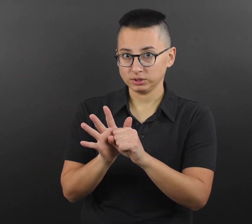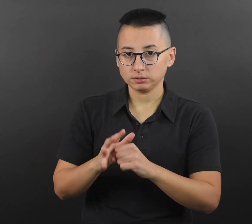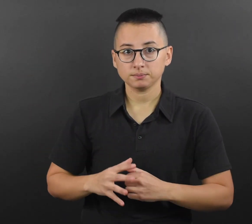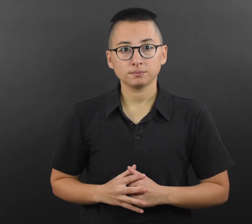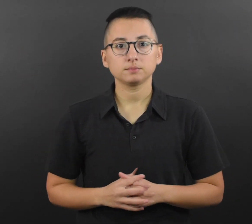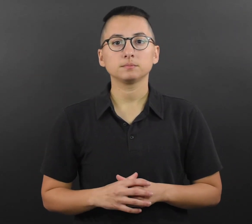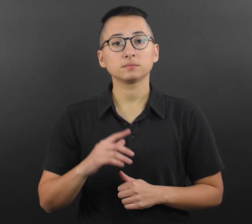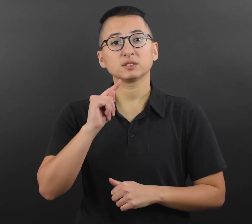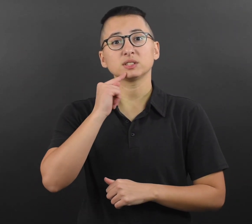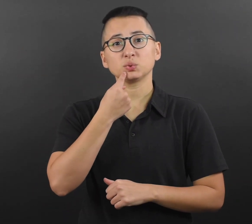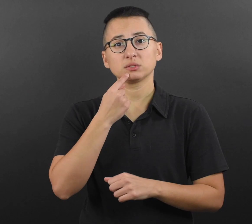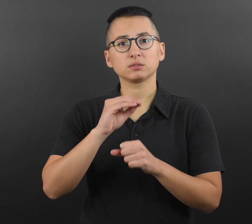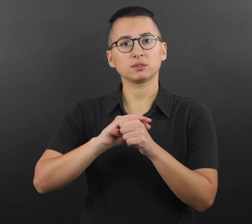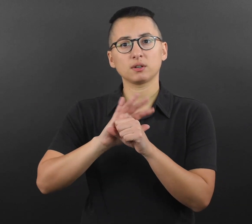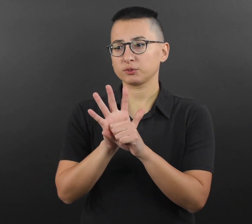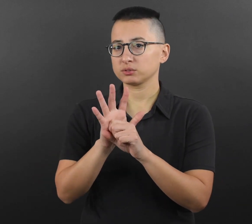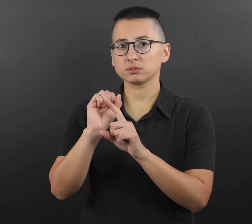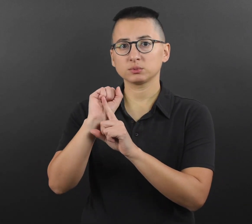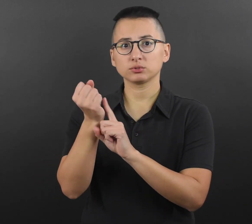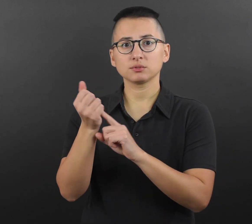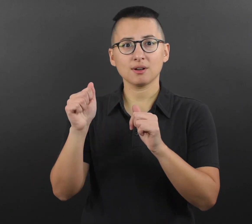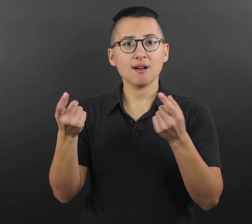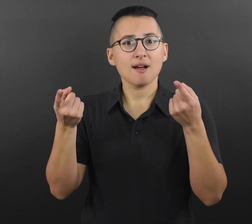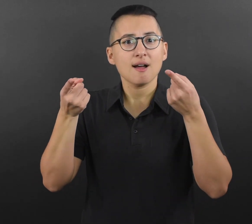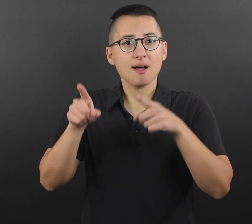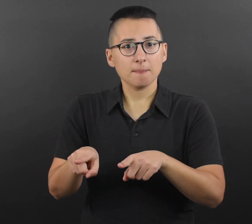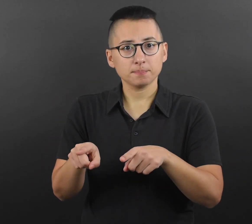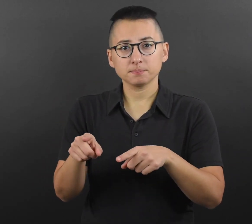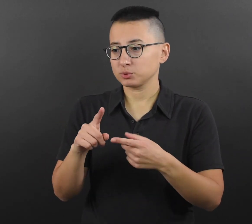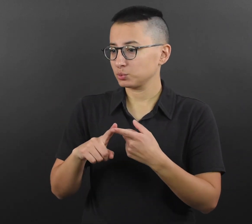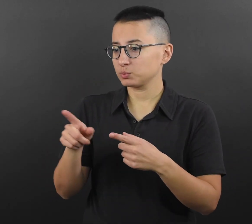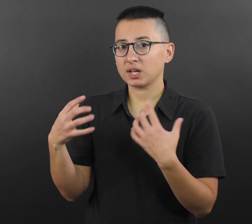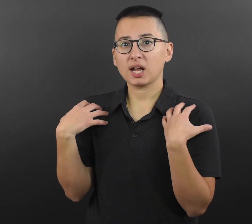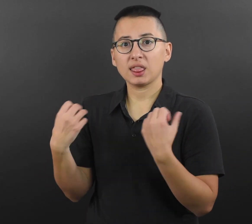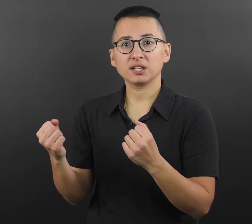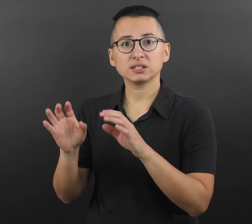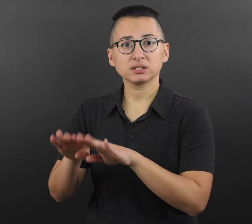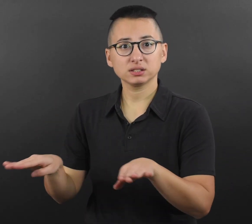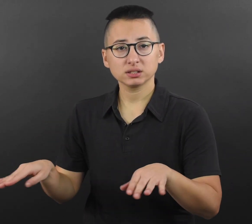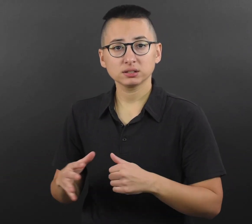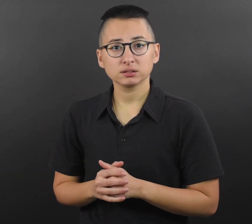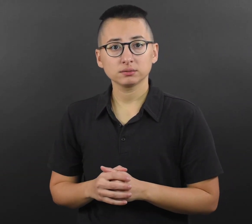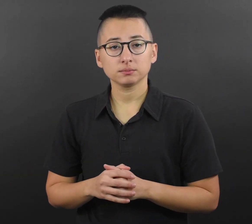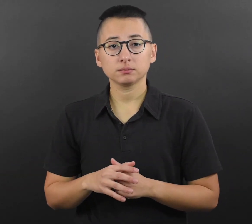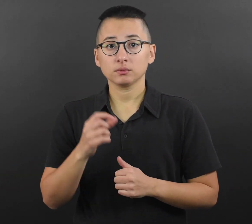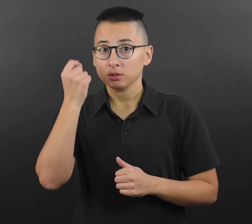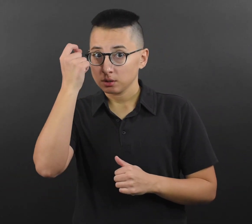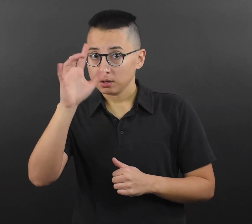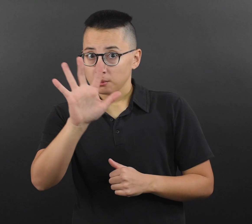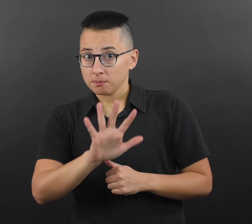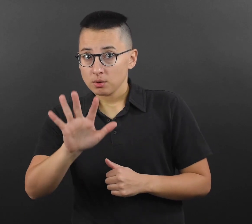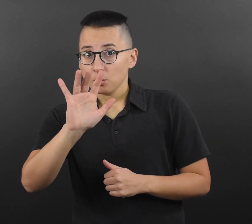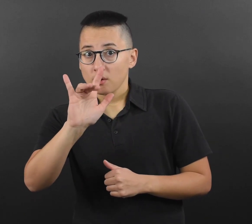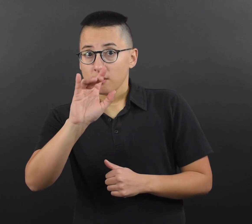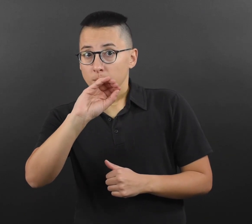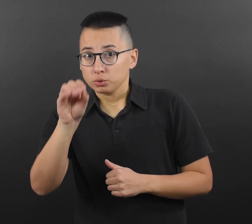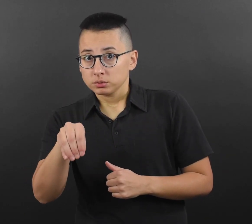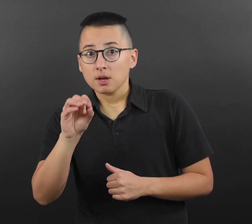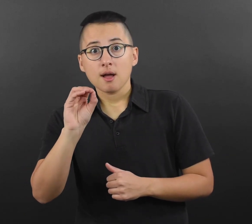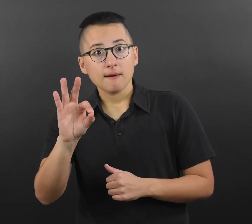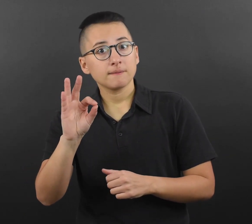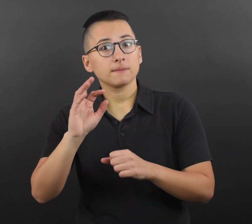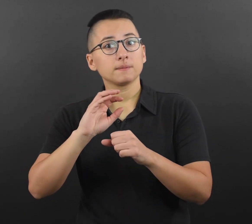o Serious COVID-19 cases can occur in healthy children (about 25% of COVID pediatric